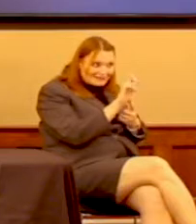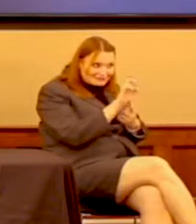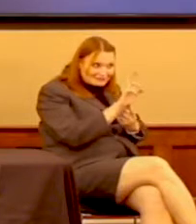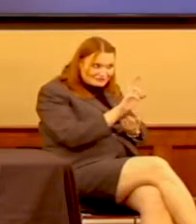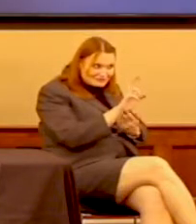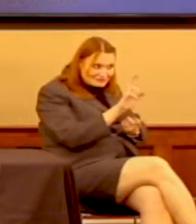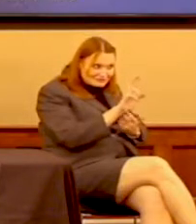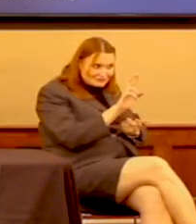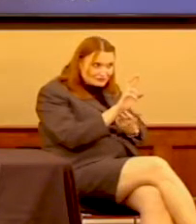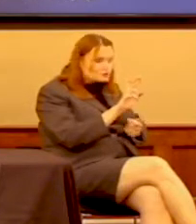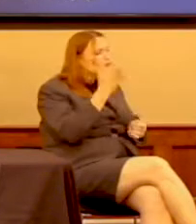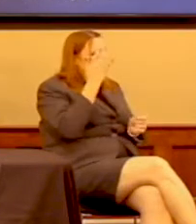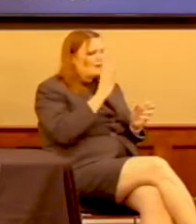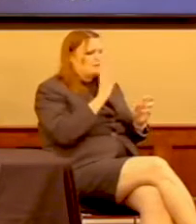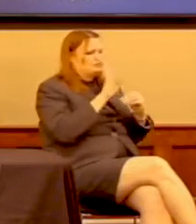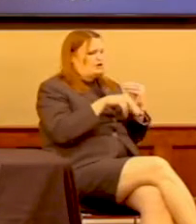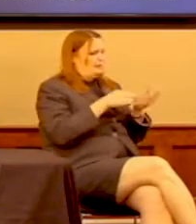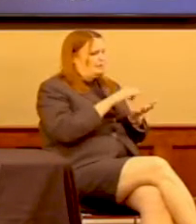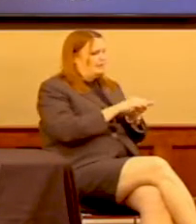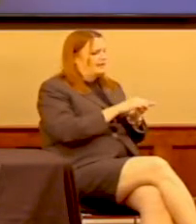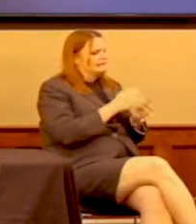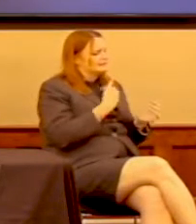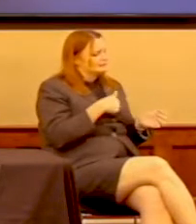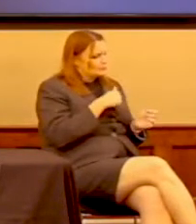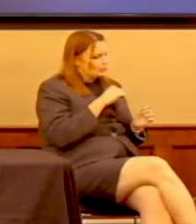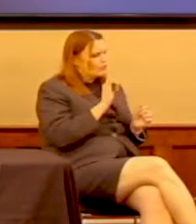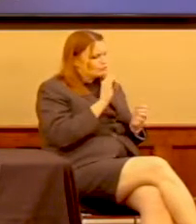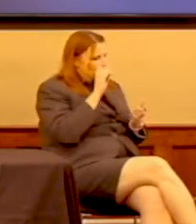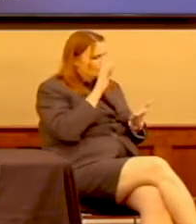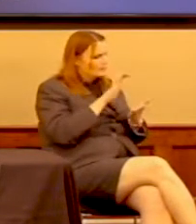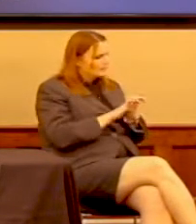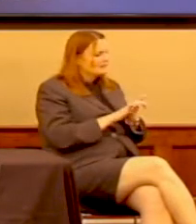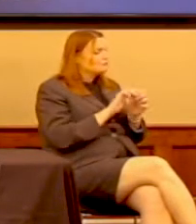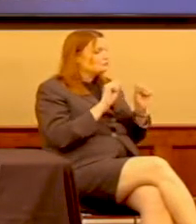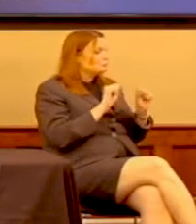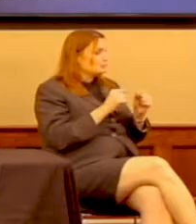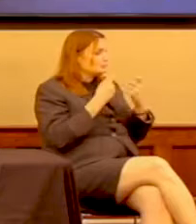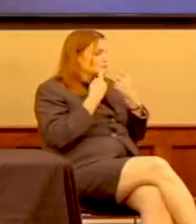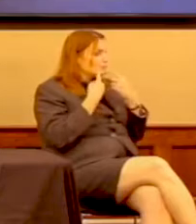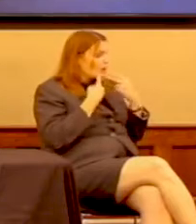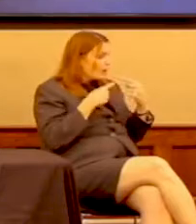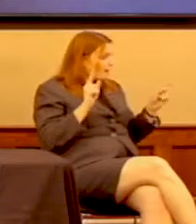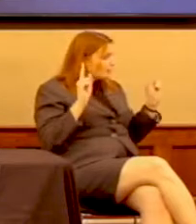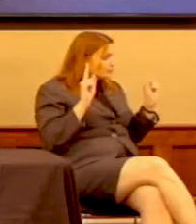because we also believe that in order to